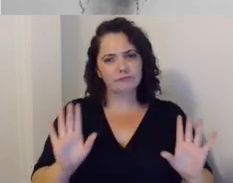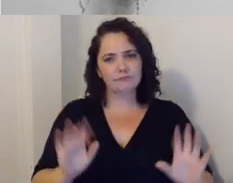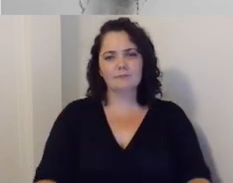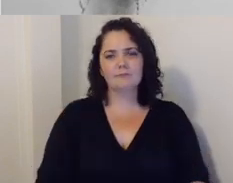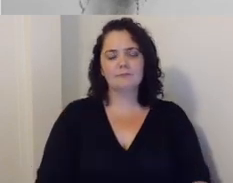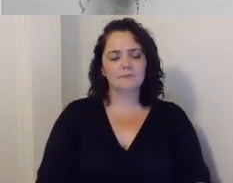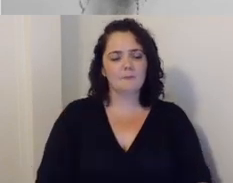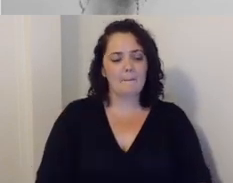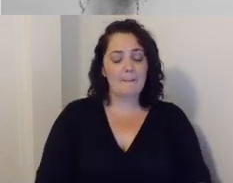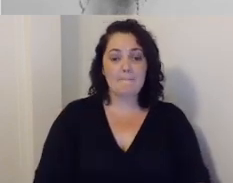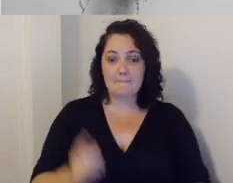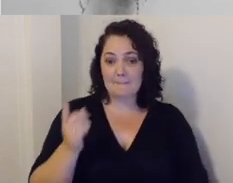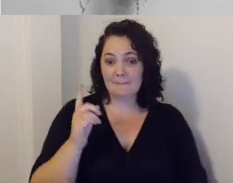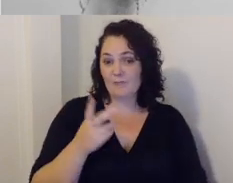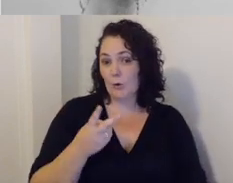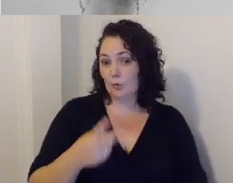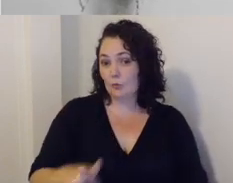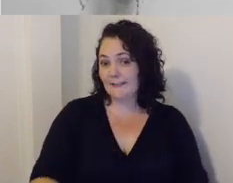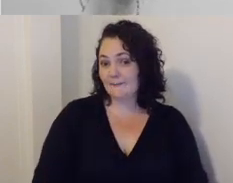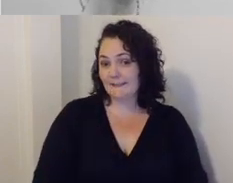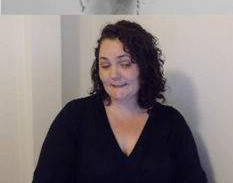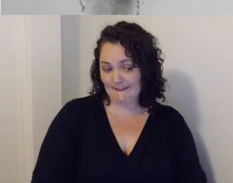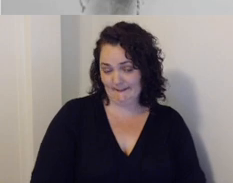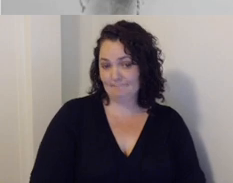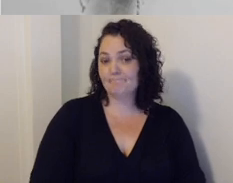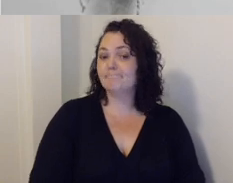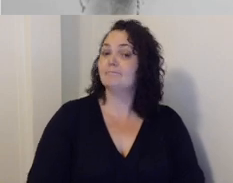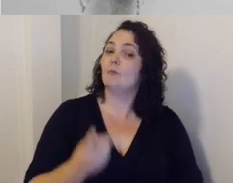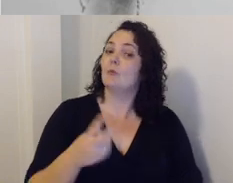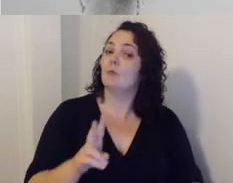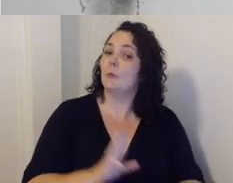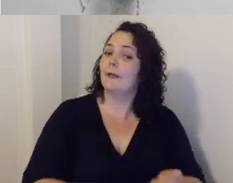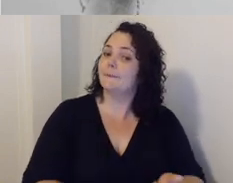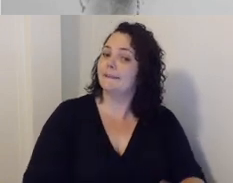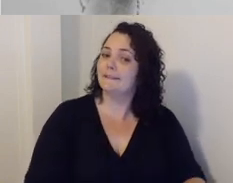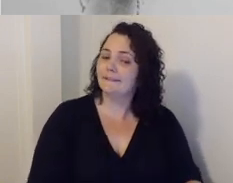throughout. Alright we're gonna go 20 minutes on this alright so let's switch cameras again